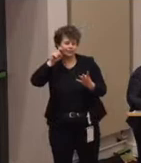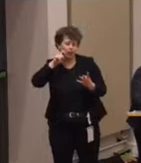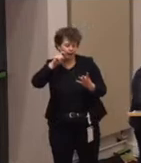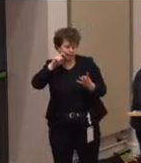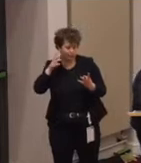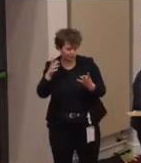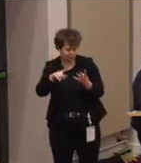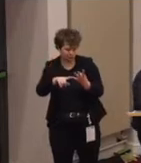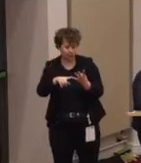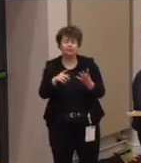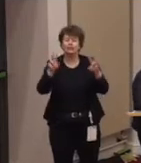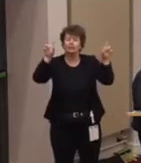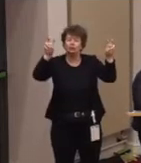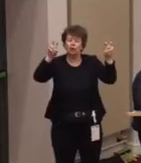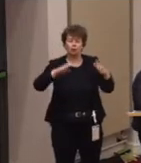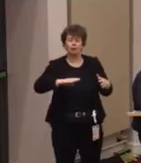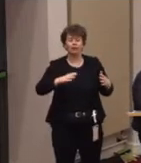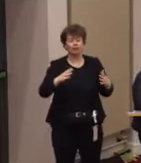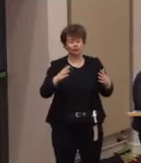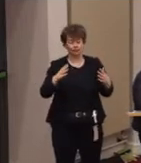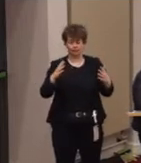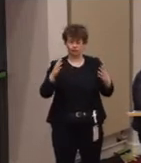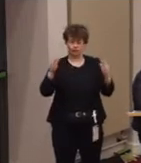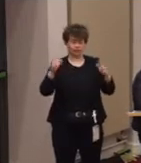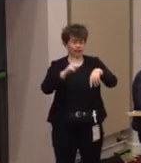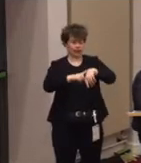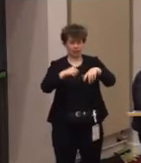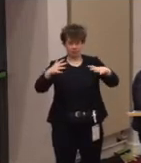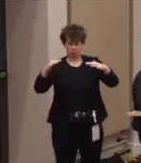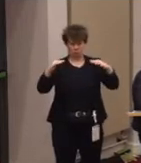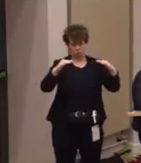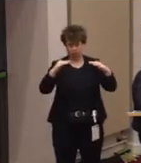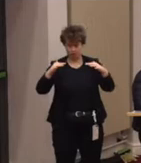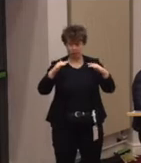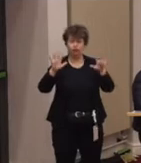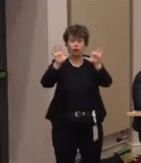conflict crises and climate change. I will share some of the examples from the ground